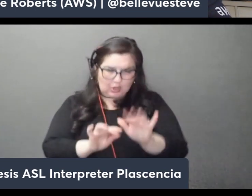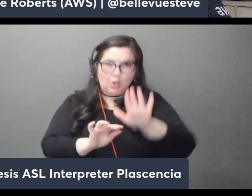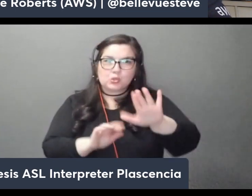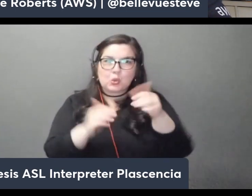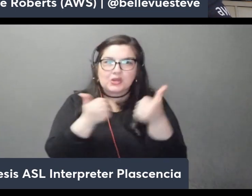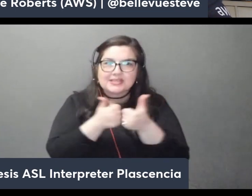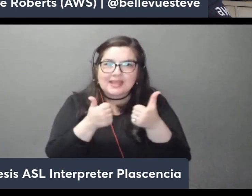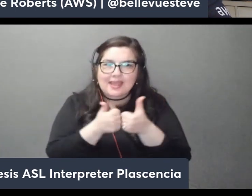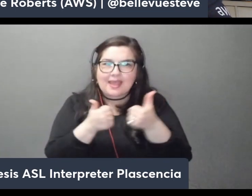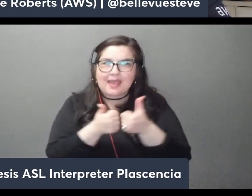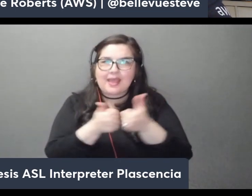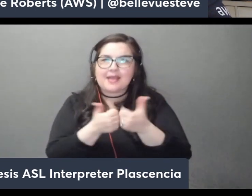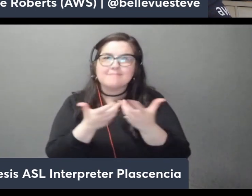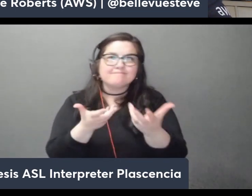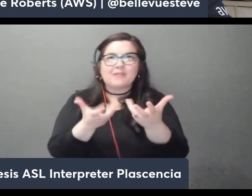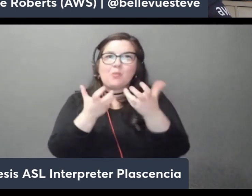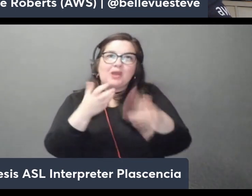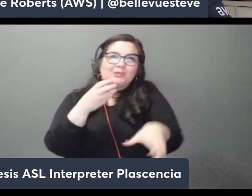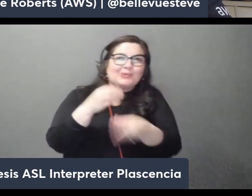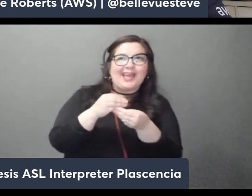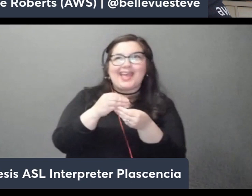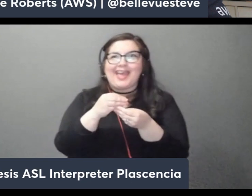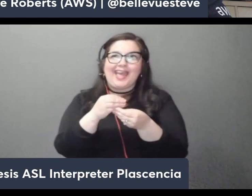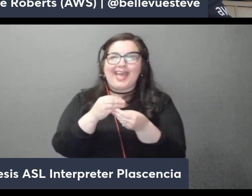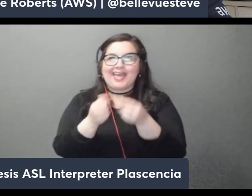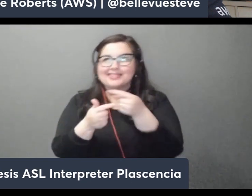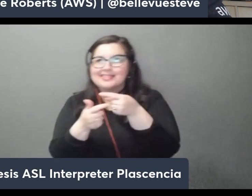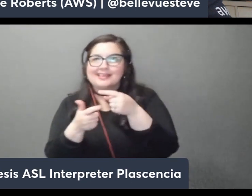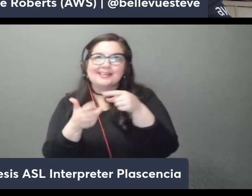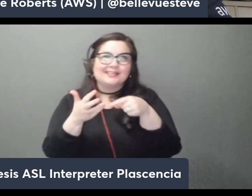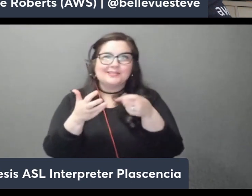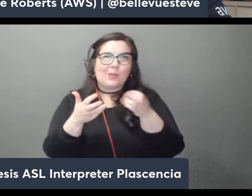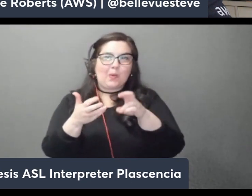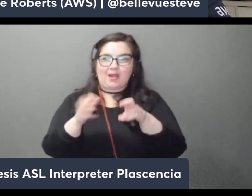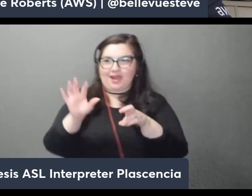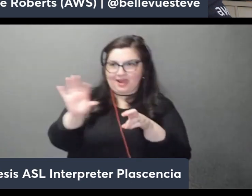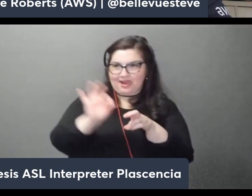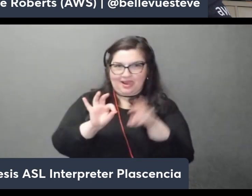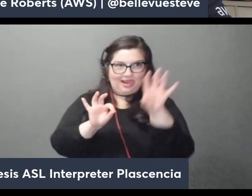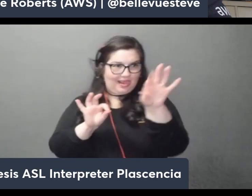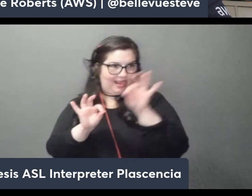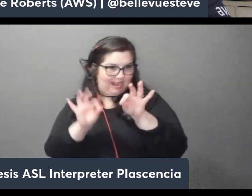"I wanna add," you know, "add this piece in," or, "add that piece in," and from there,